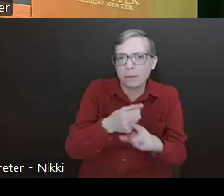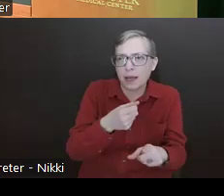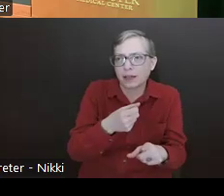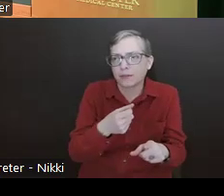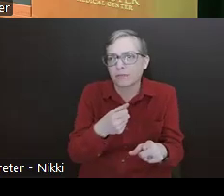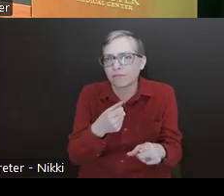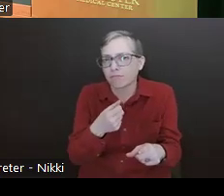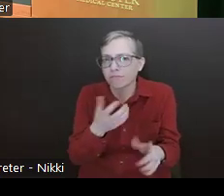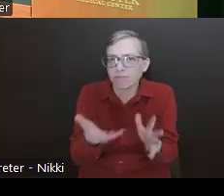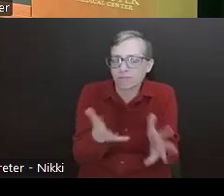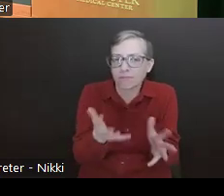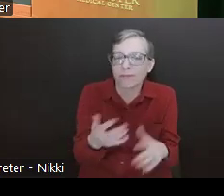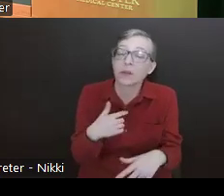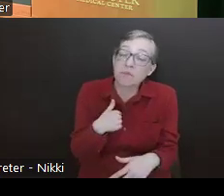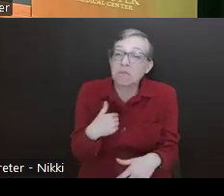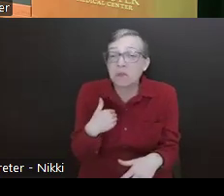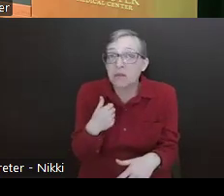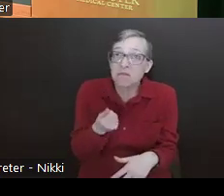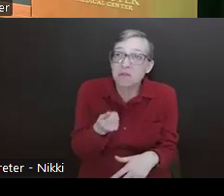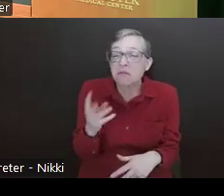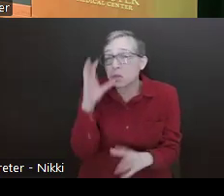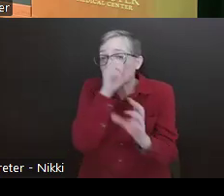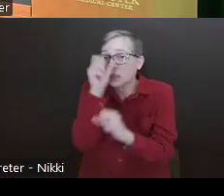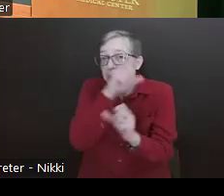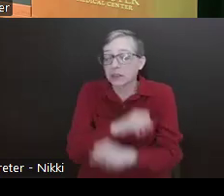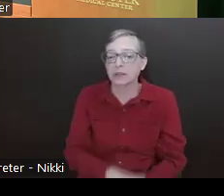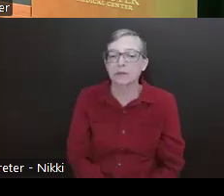I I have a few hypotheses is I would think that number one if you treat somebody's depression